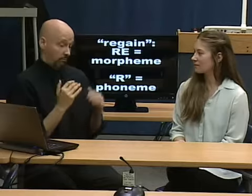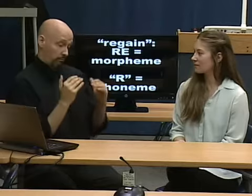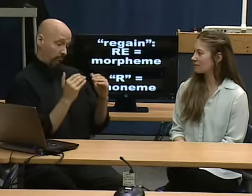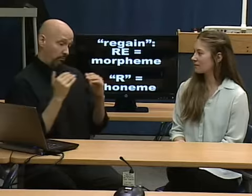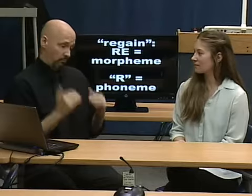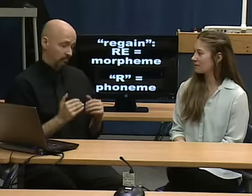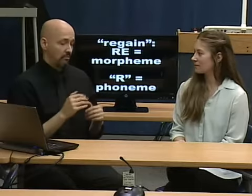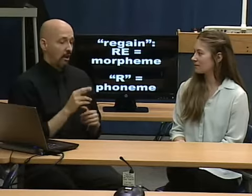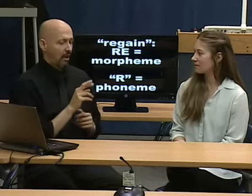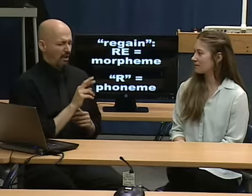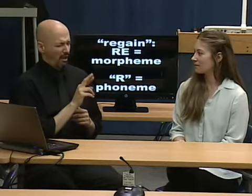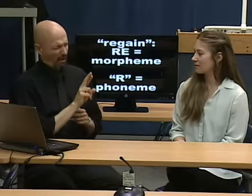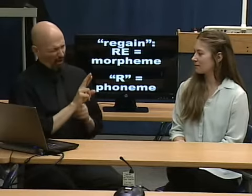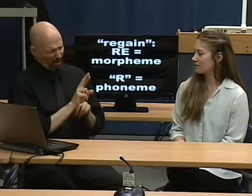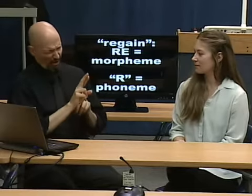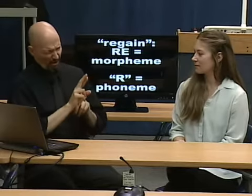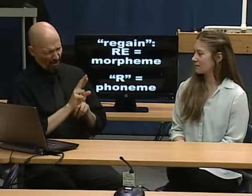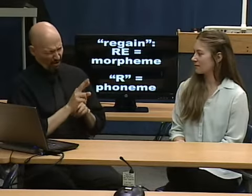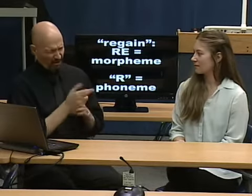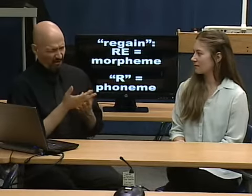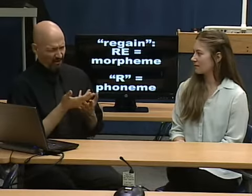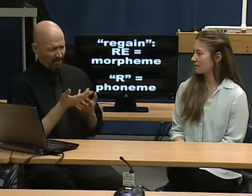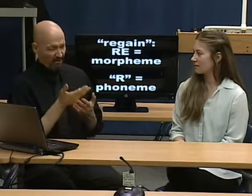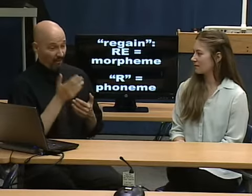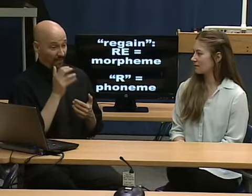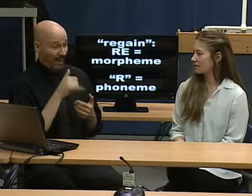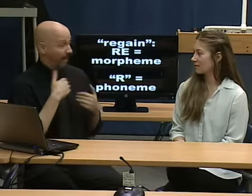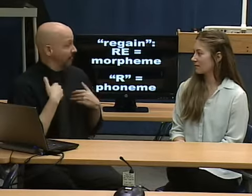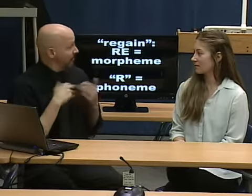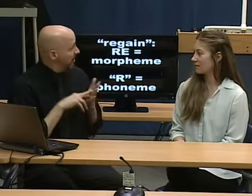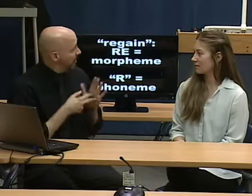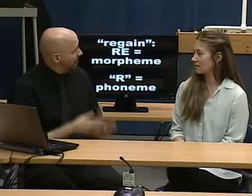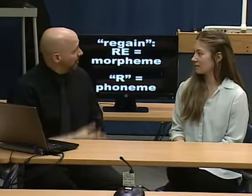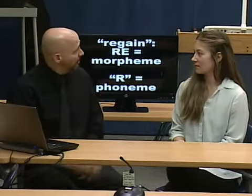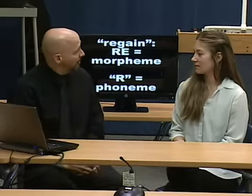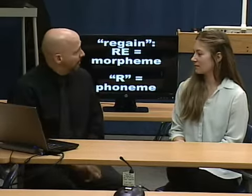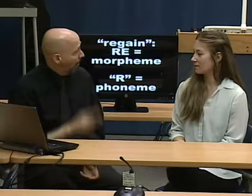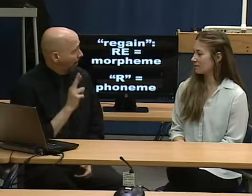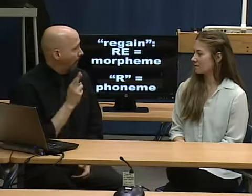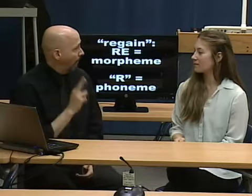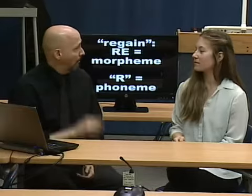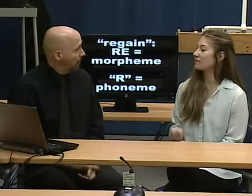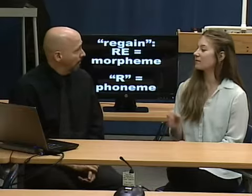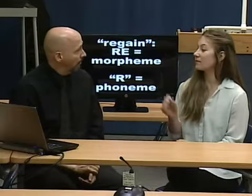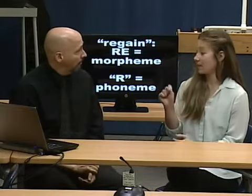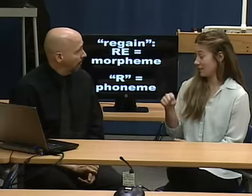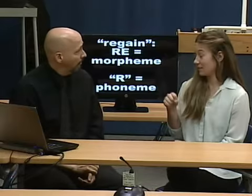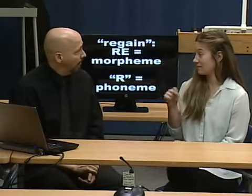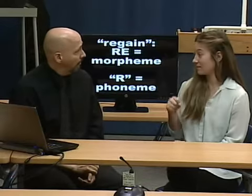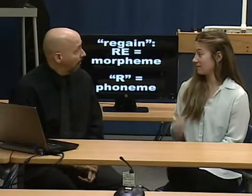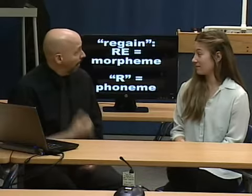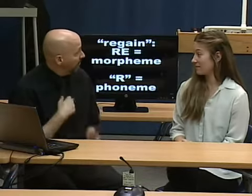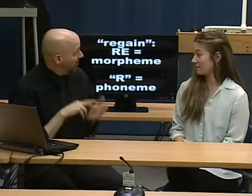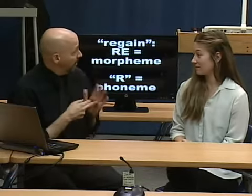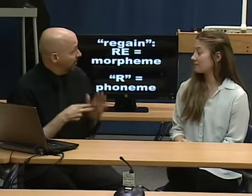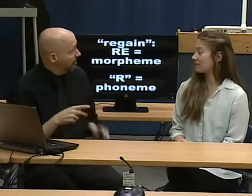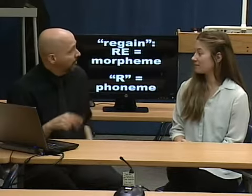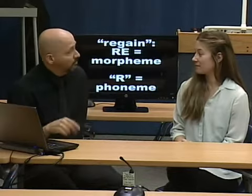So, moving down to the next line. "R" Does that have meaning? "R"? Yes. It has meaning?